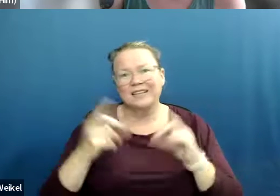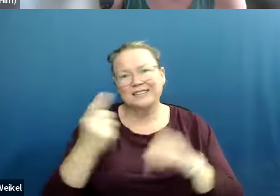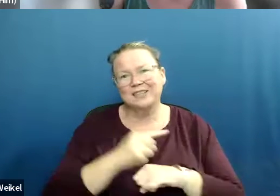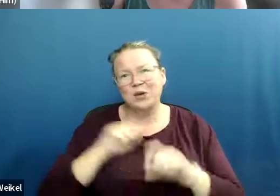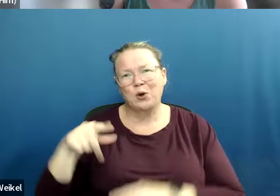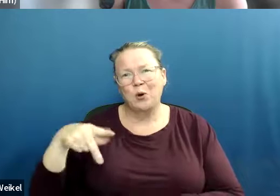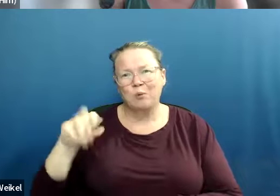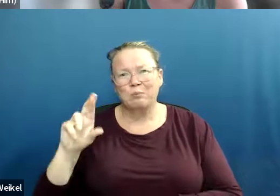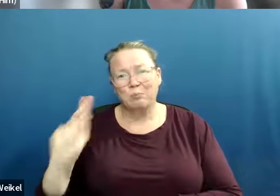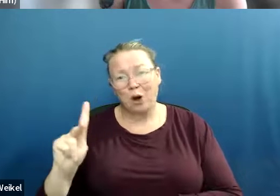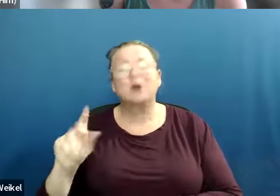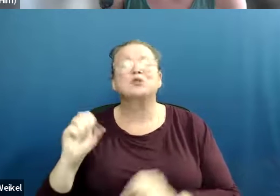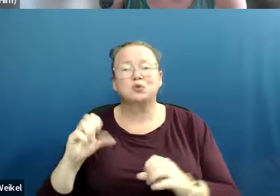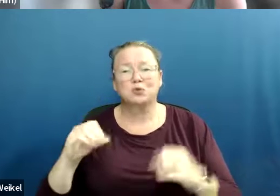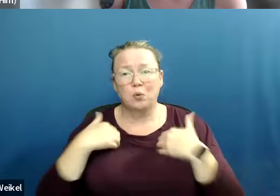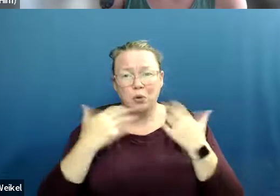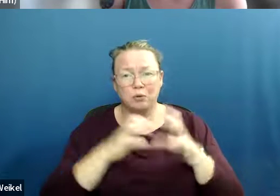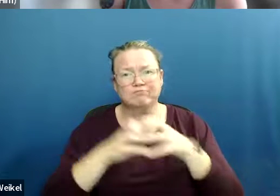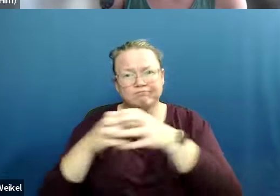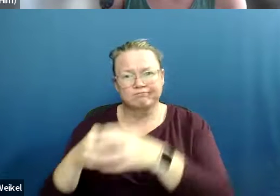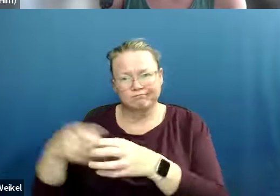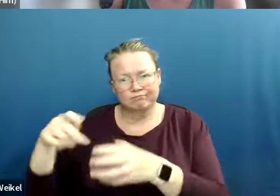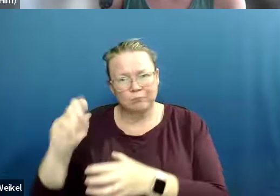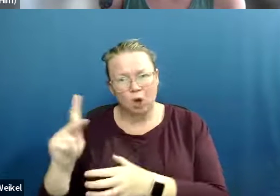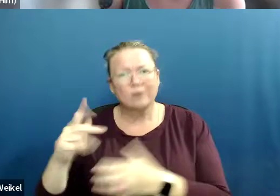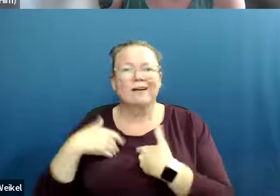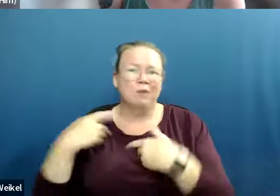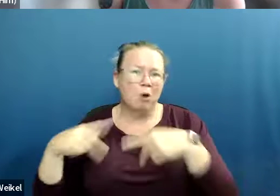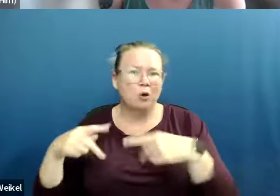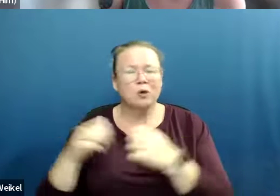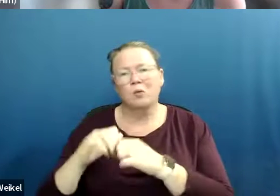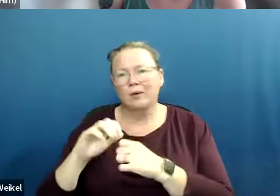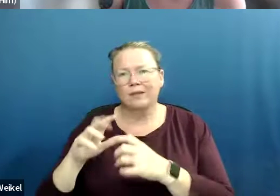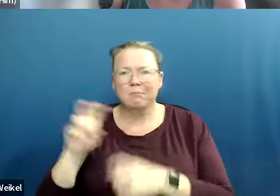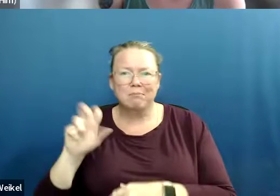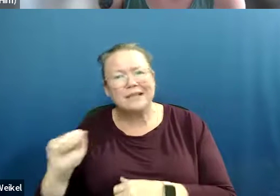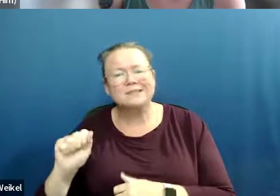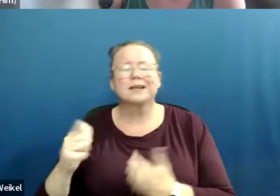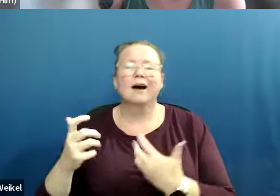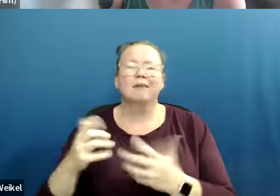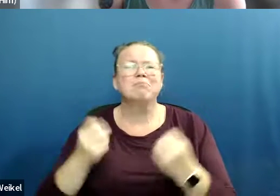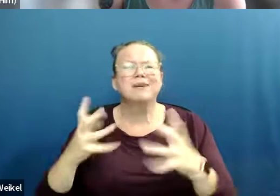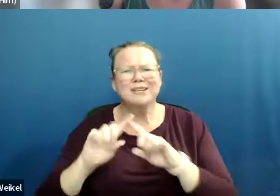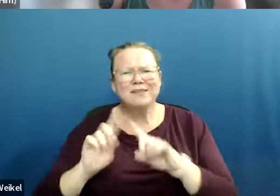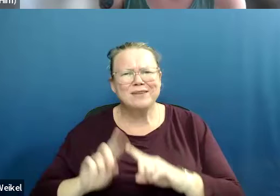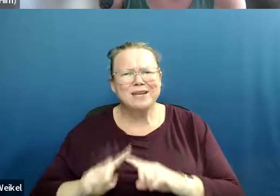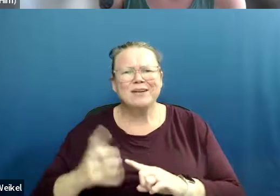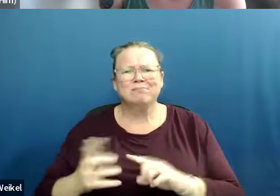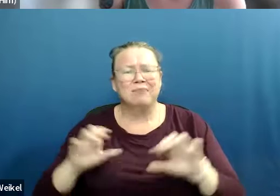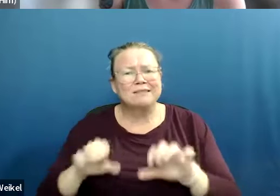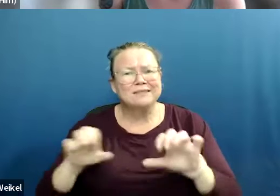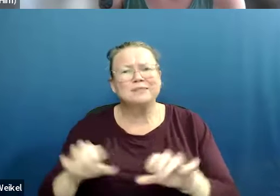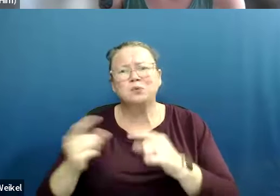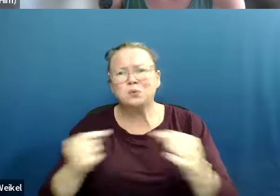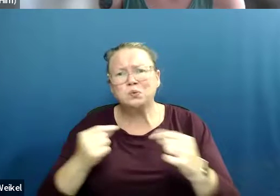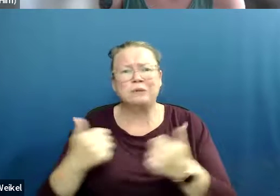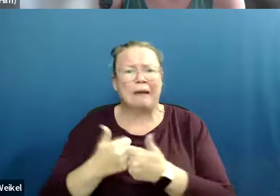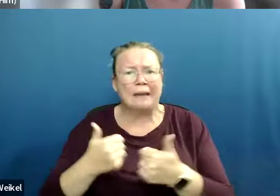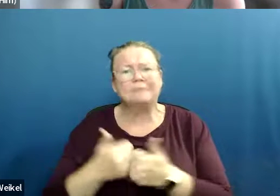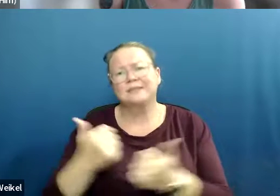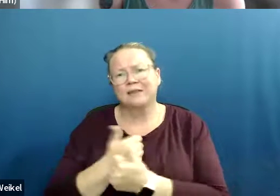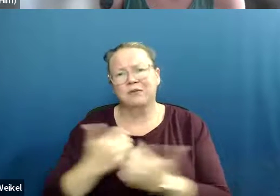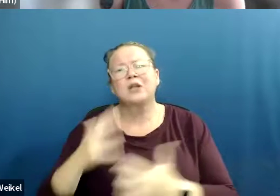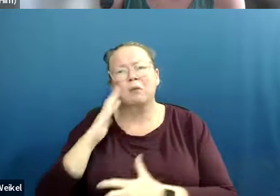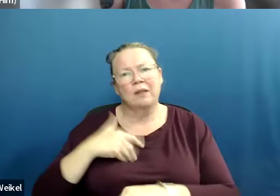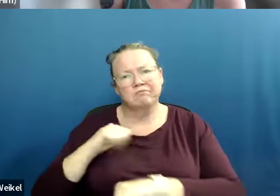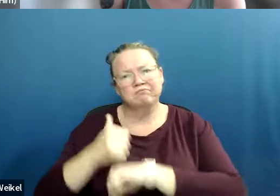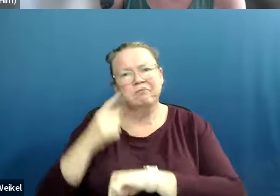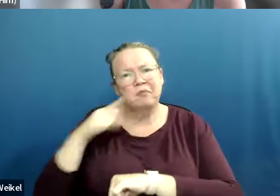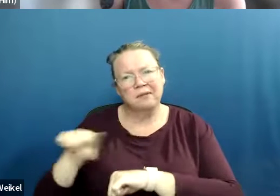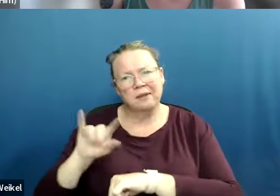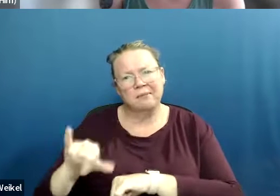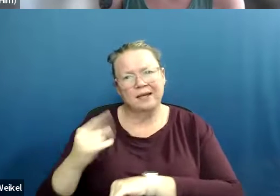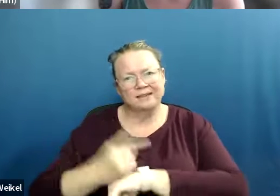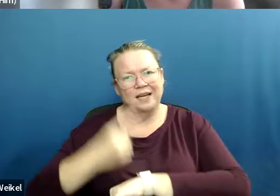Alan Cruz: So we'll be taking our youth to the park and just having, like a party with poly, some pizza and a bunch of different activities games that we're gonna have with them for that day of the summer academy. So